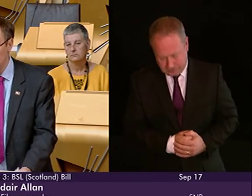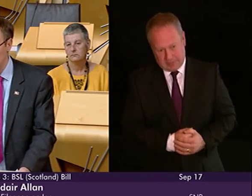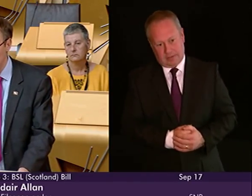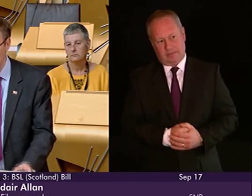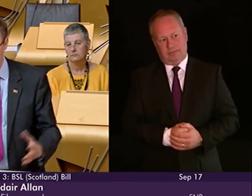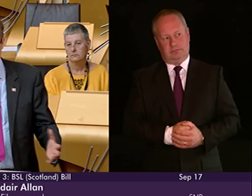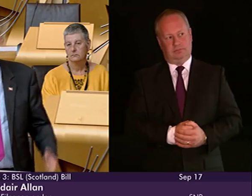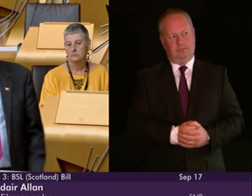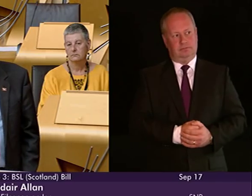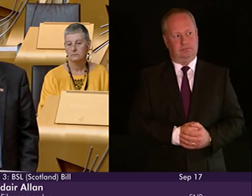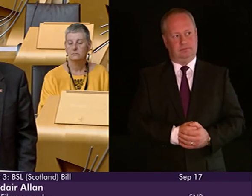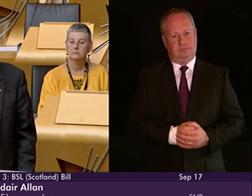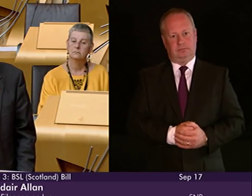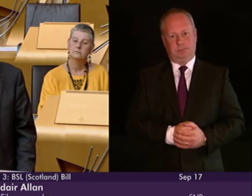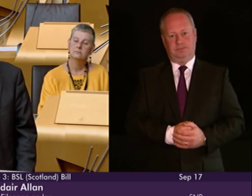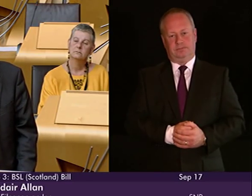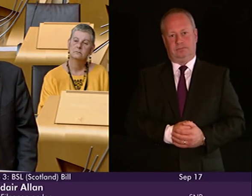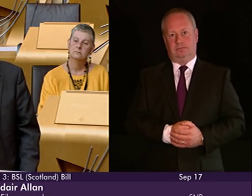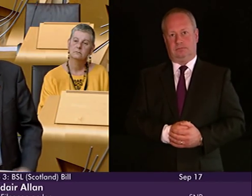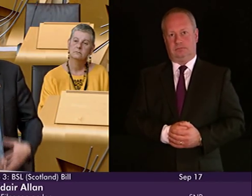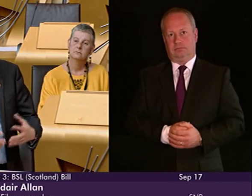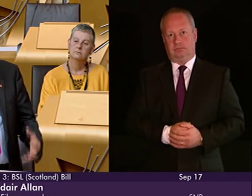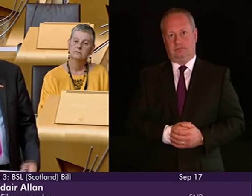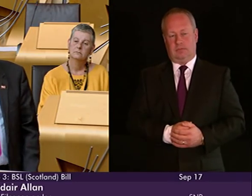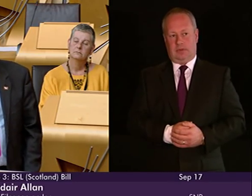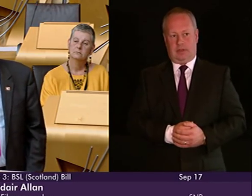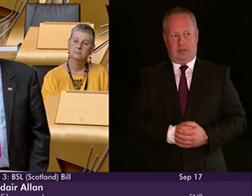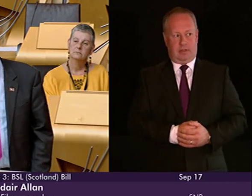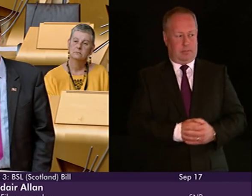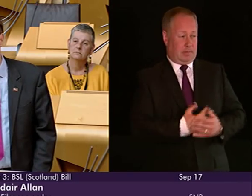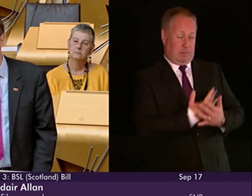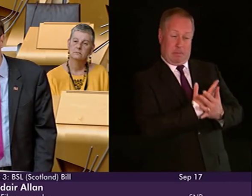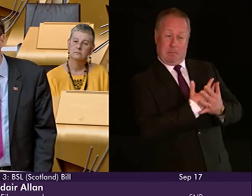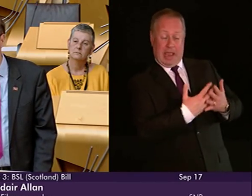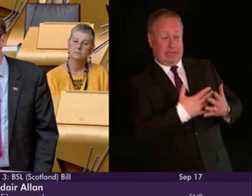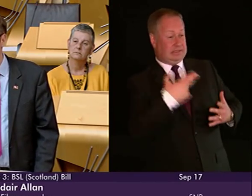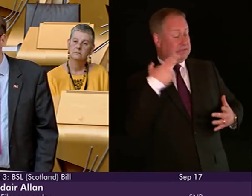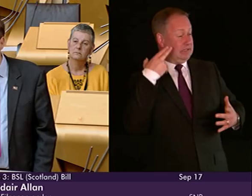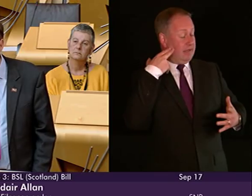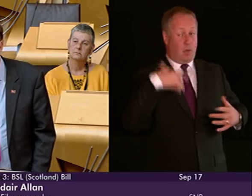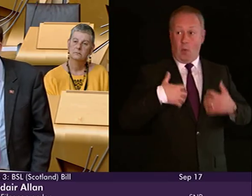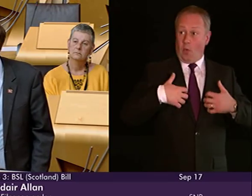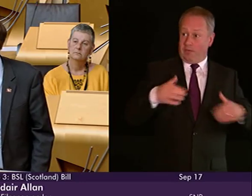of participation during the bill’s passage through the Parliament are sustained during